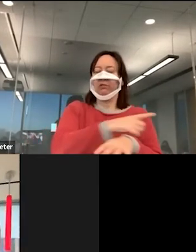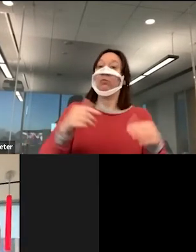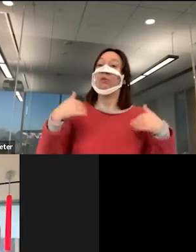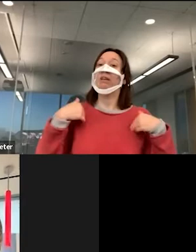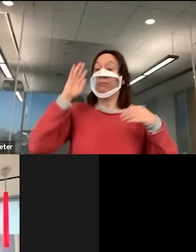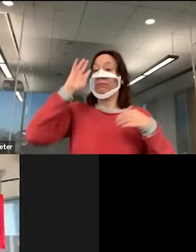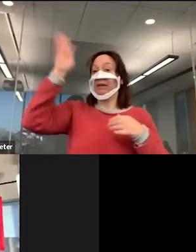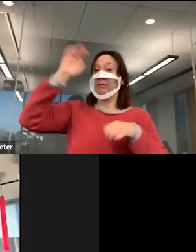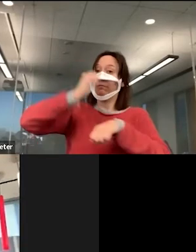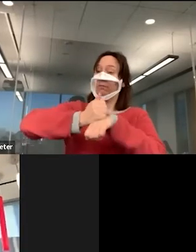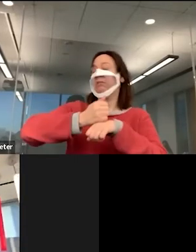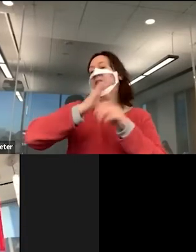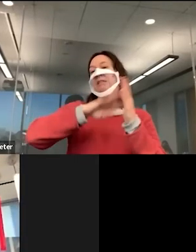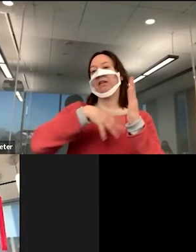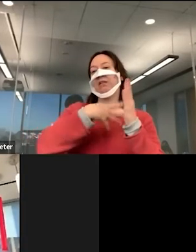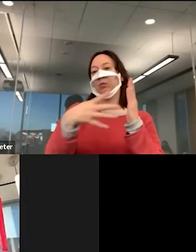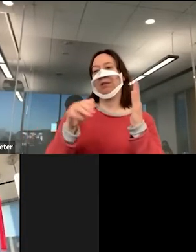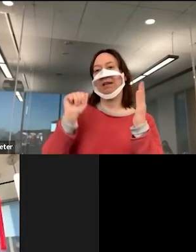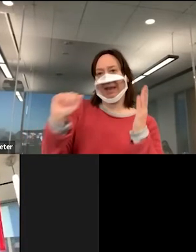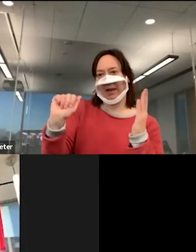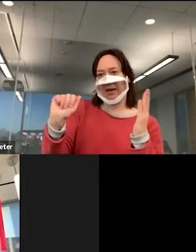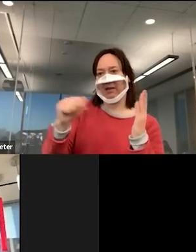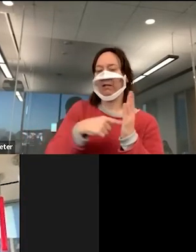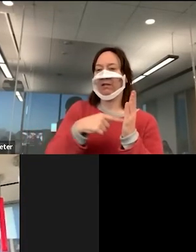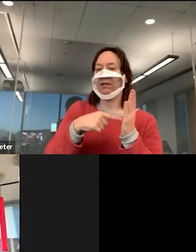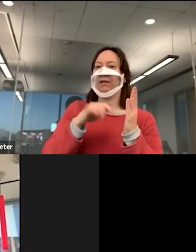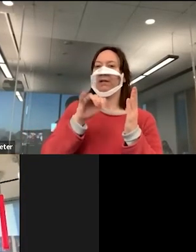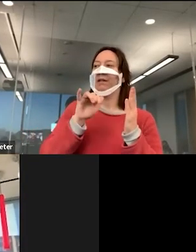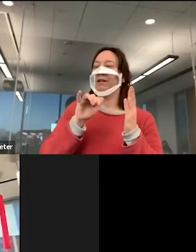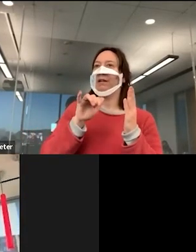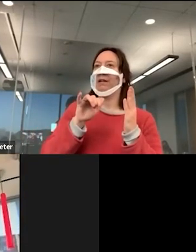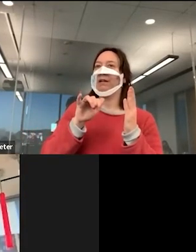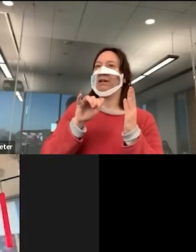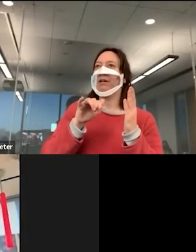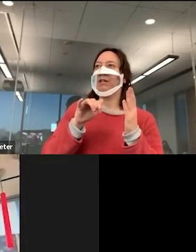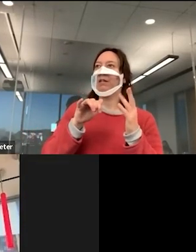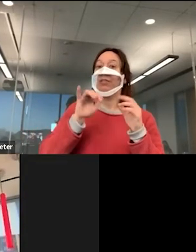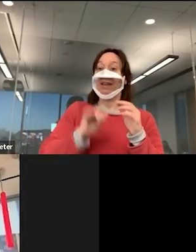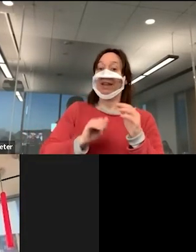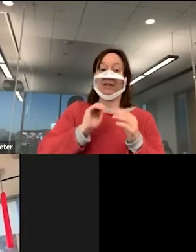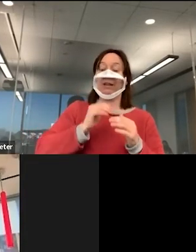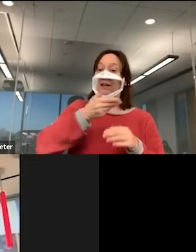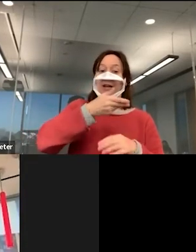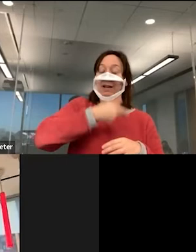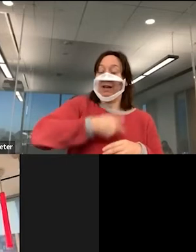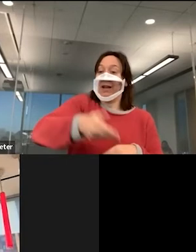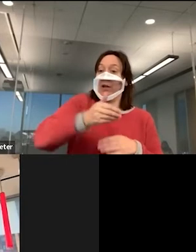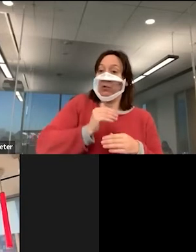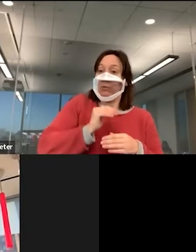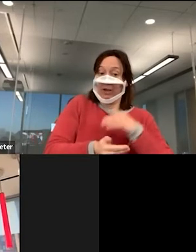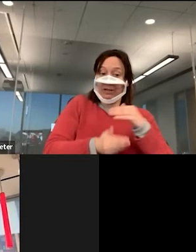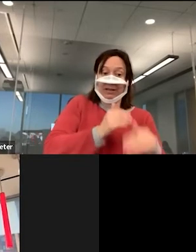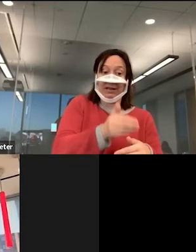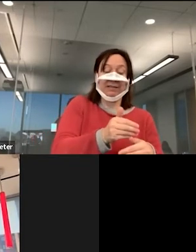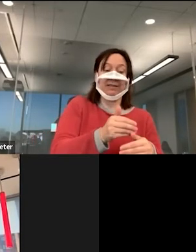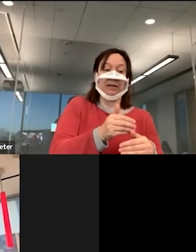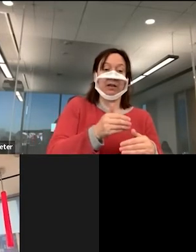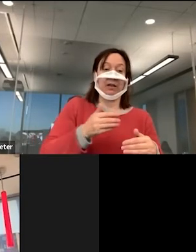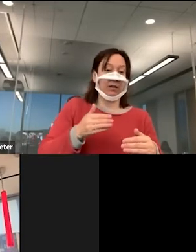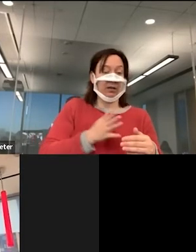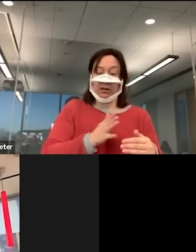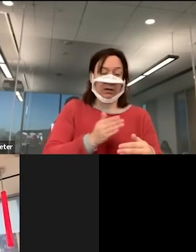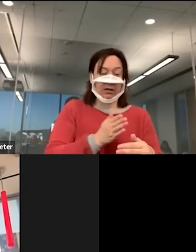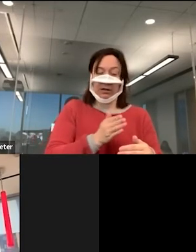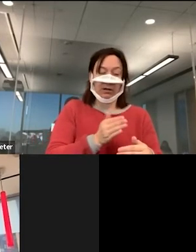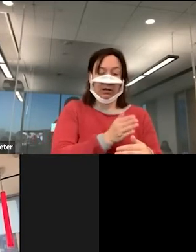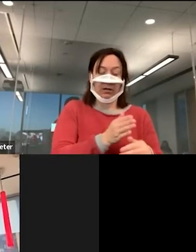allows you to bypass the whole hiring process which in the federal government takes forever